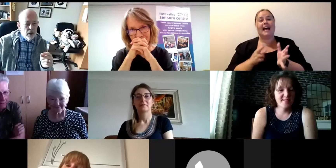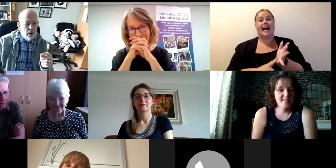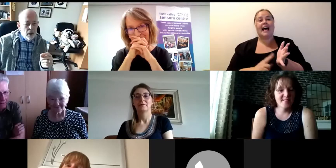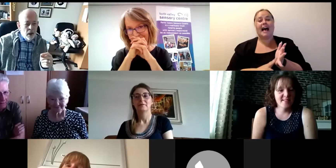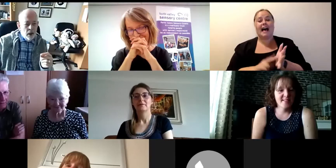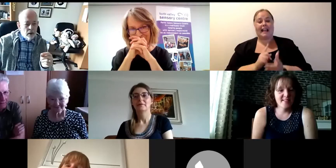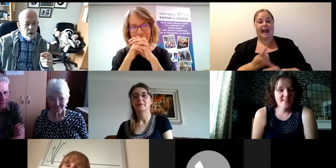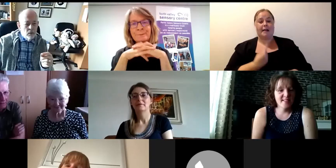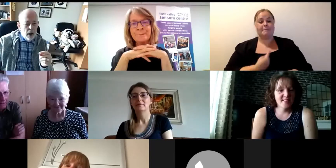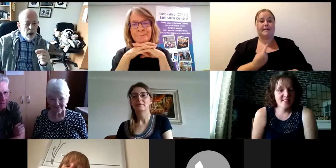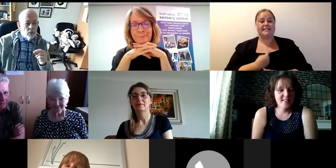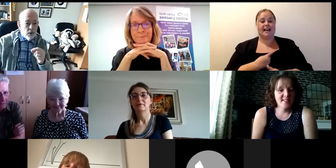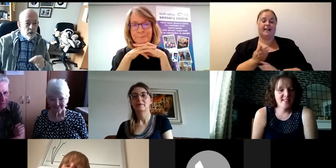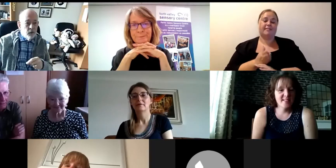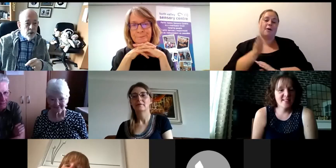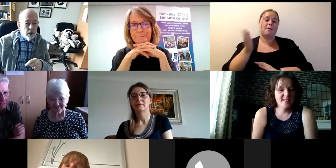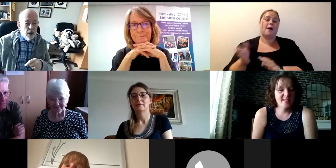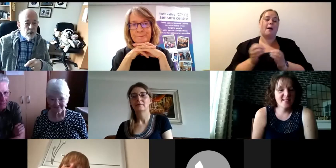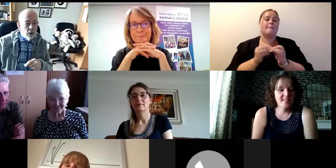she was doing a demonstration